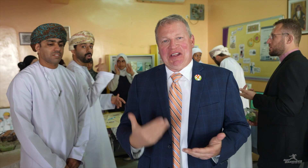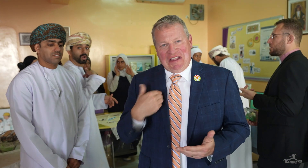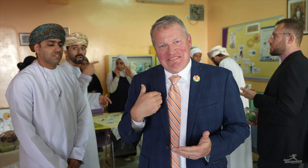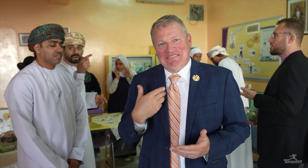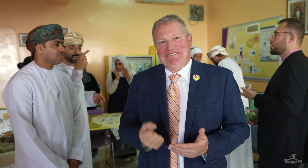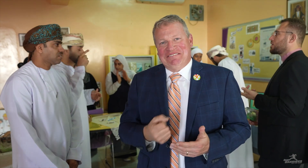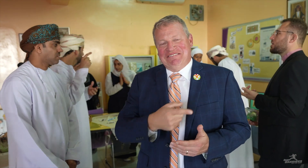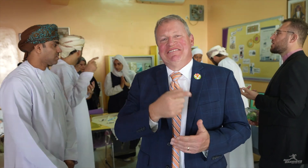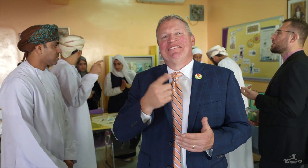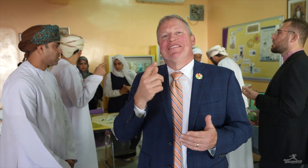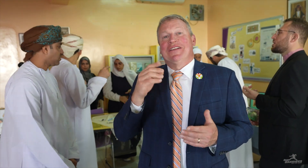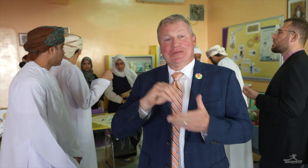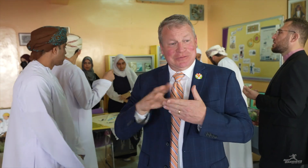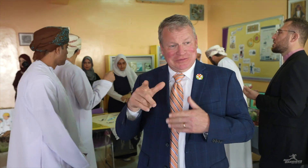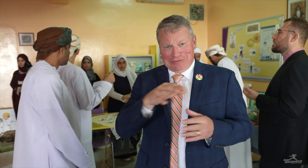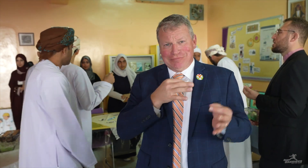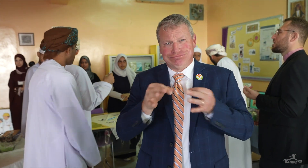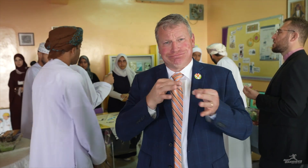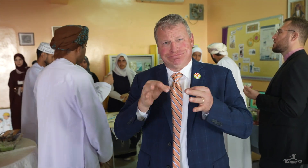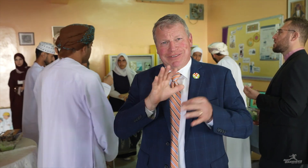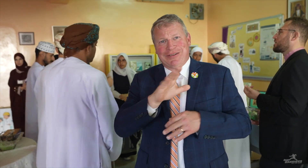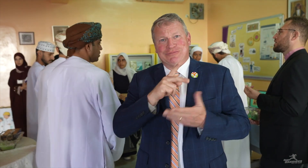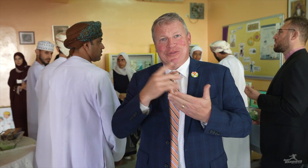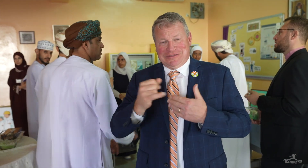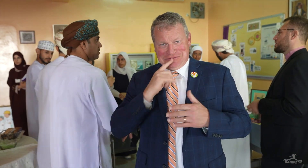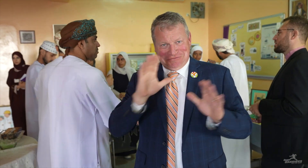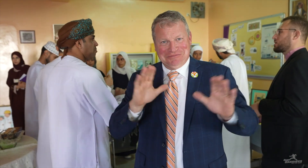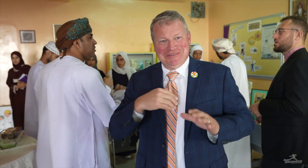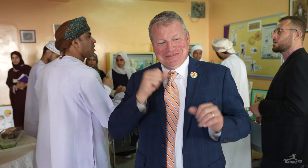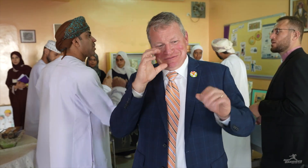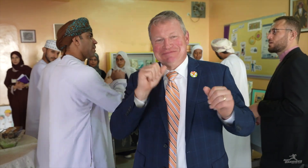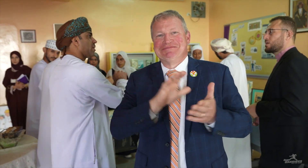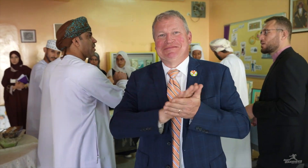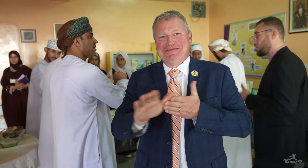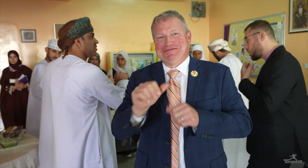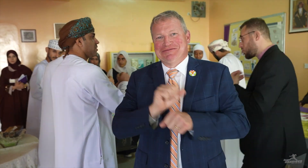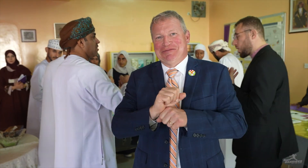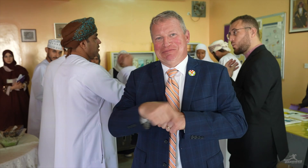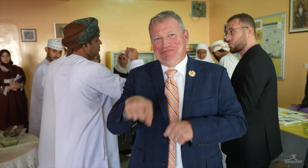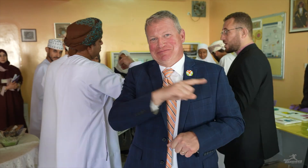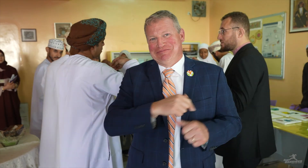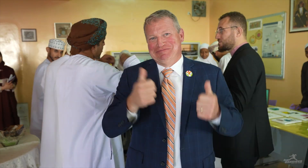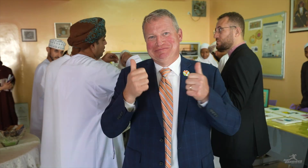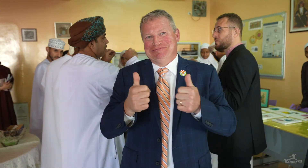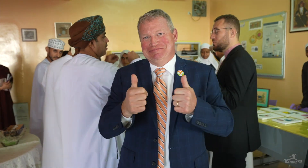The students do a great job of explaining their projects, they’ve all done great!